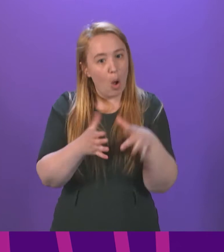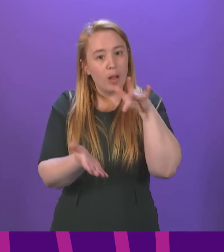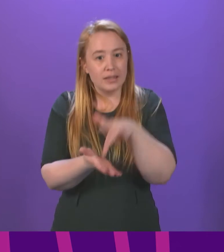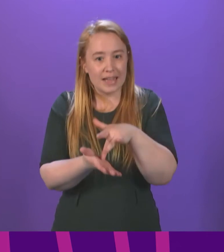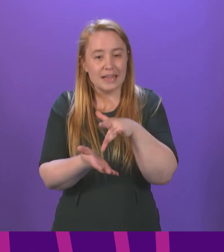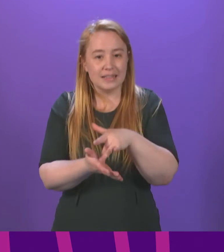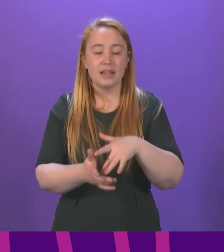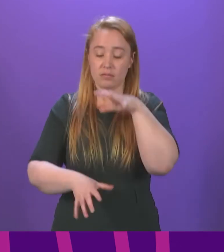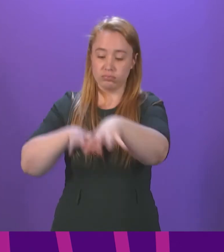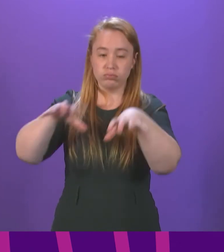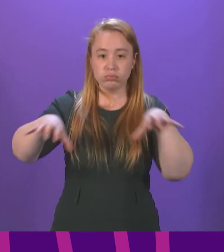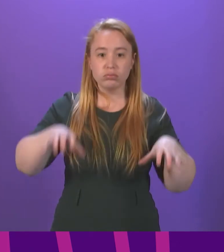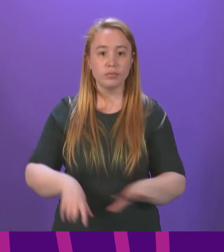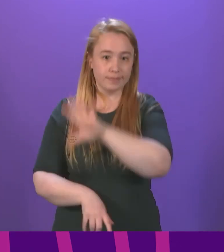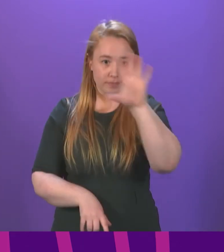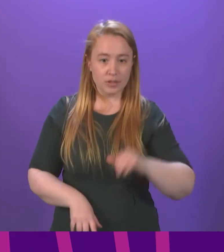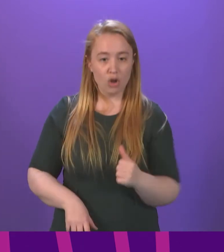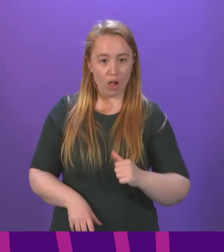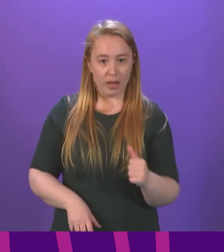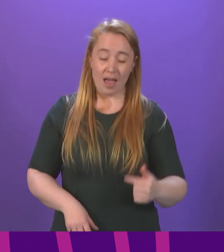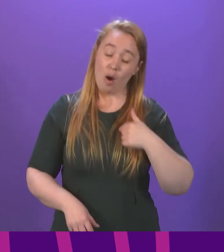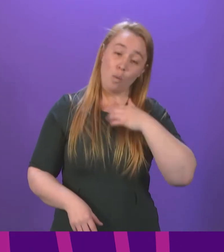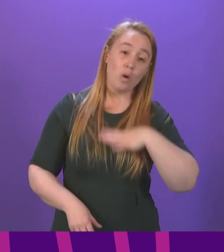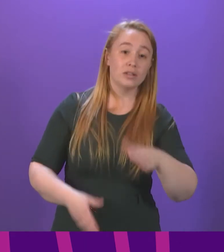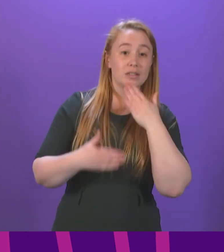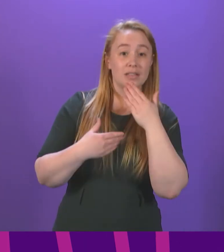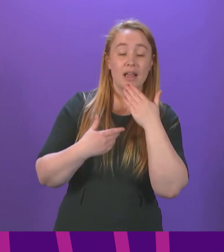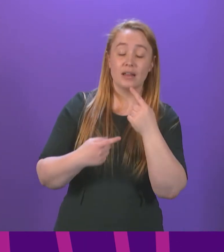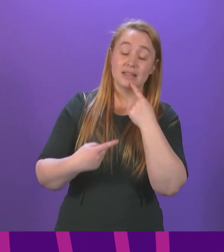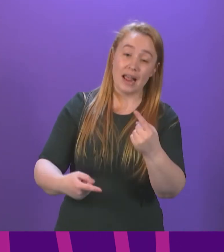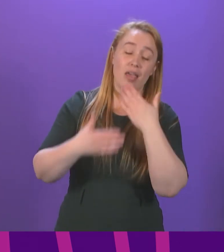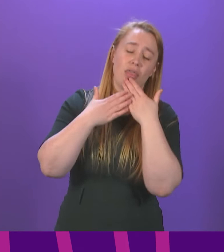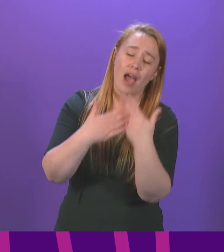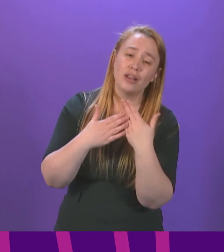across the country. I say a heartfelt thank you to everyone who has helped to design,